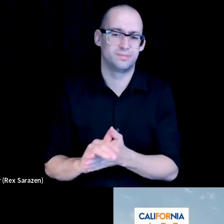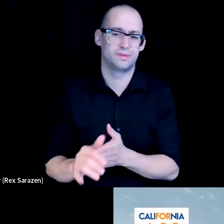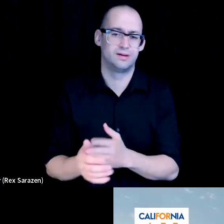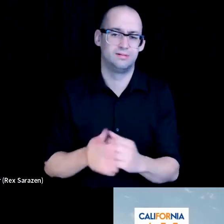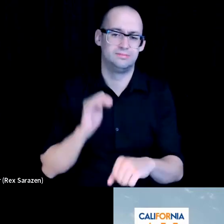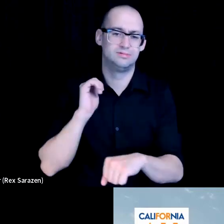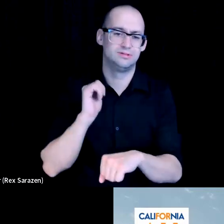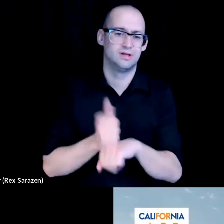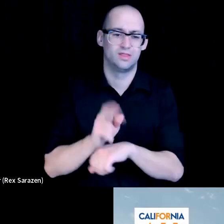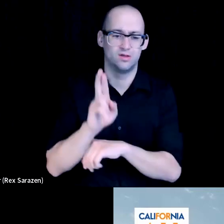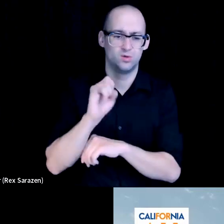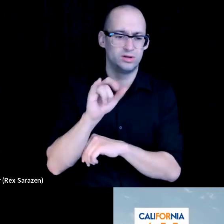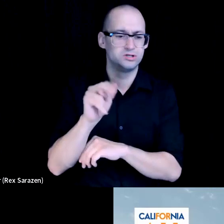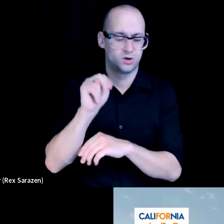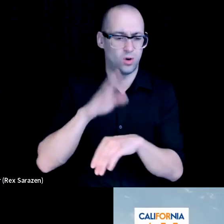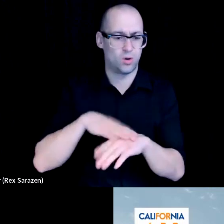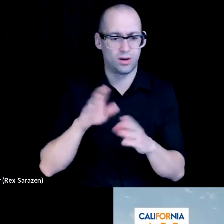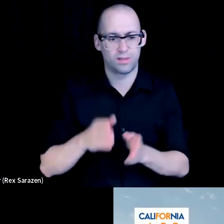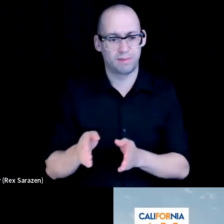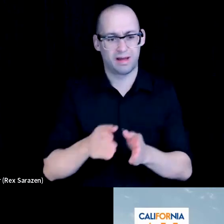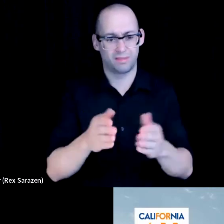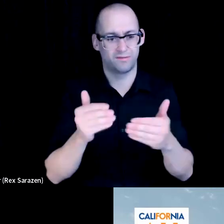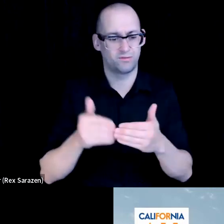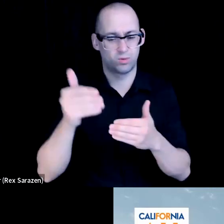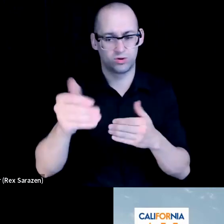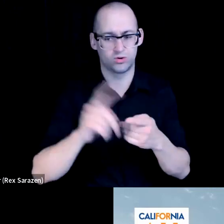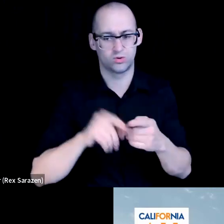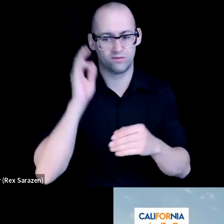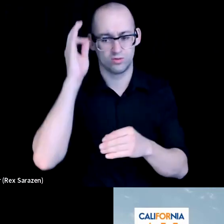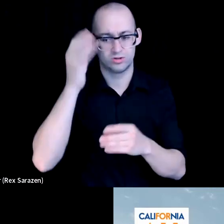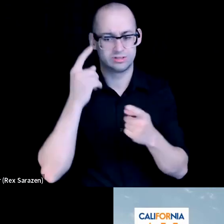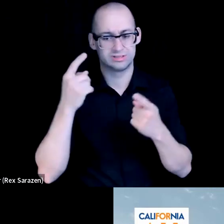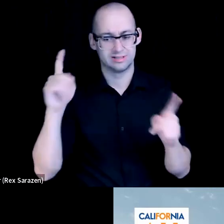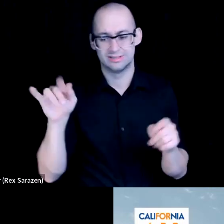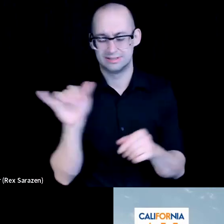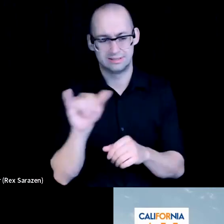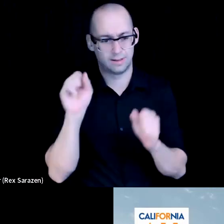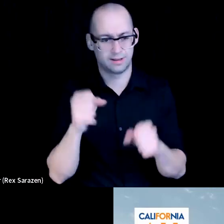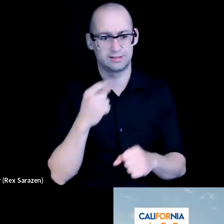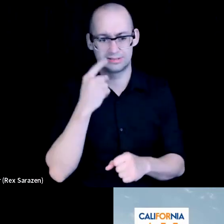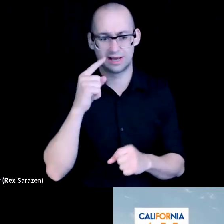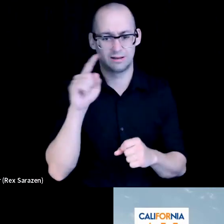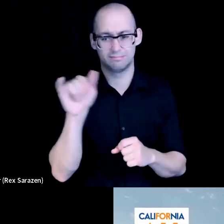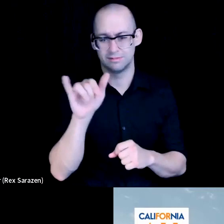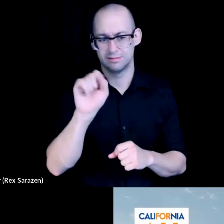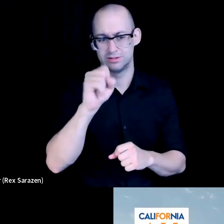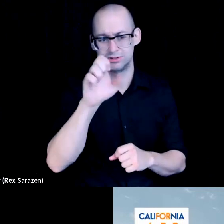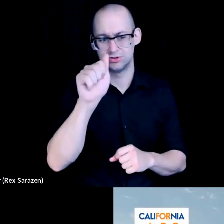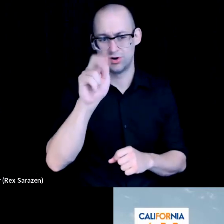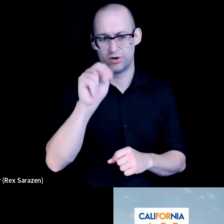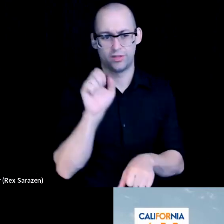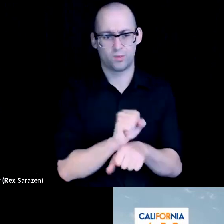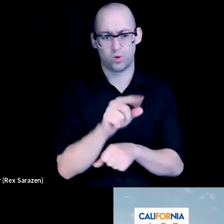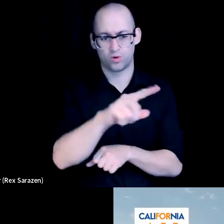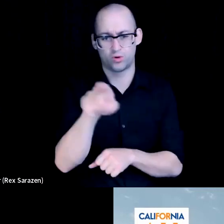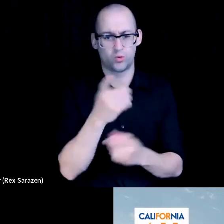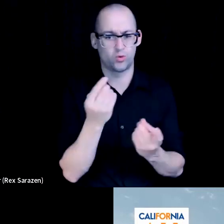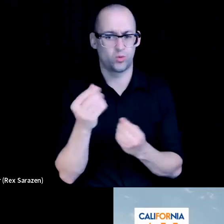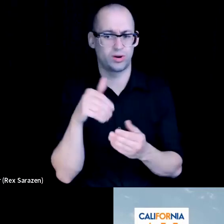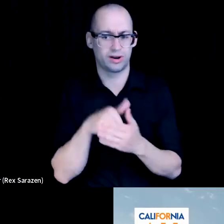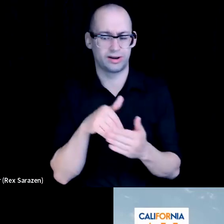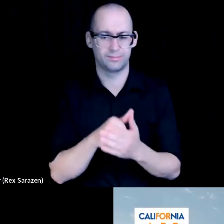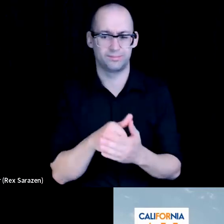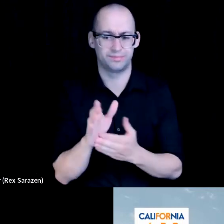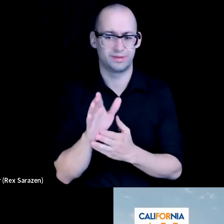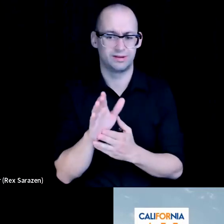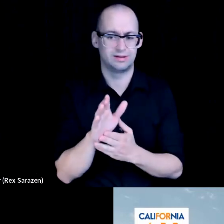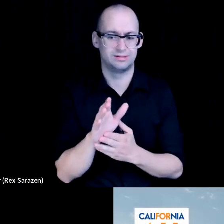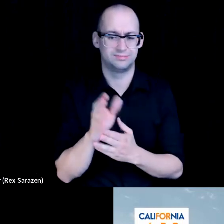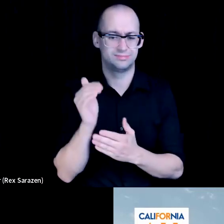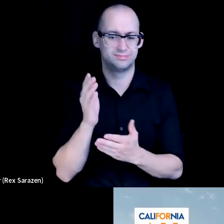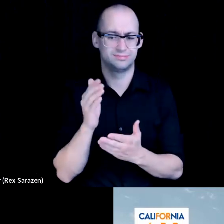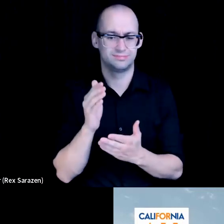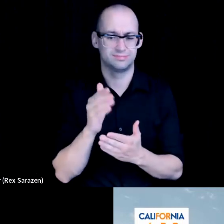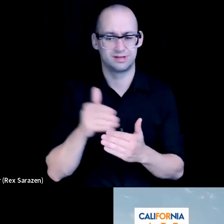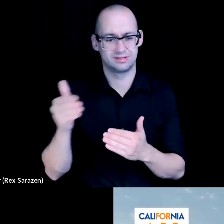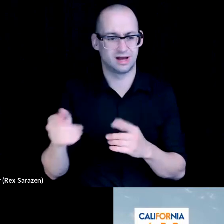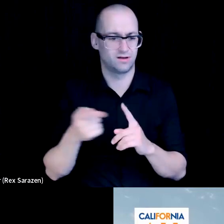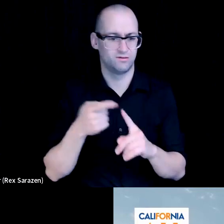the region on a path forward to future success aside from you know, all the different projects